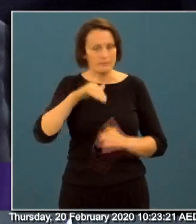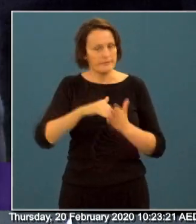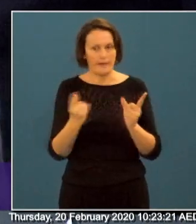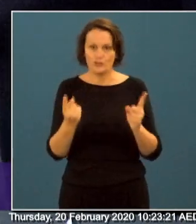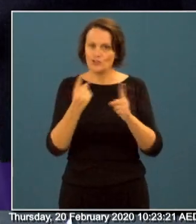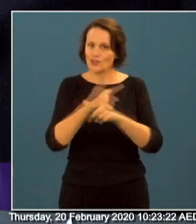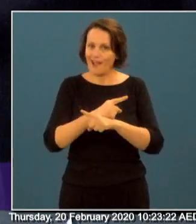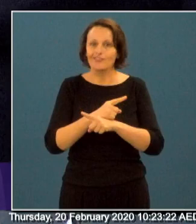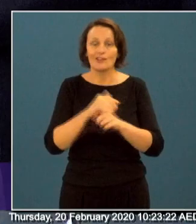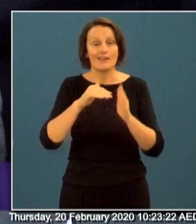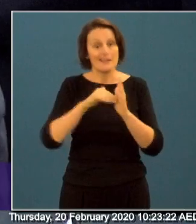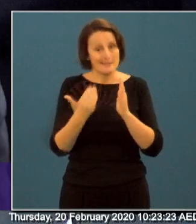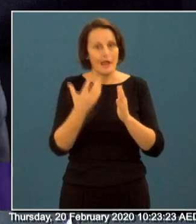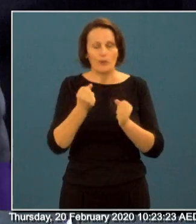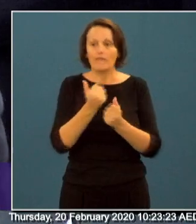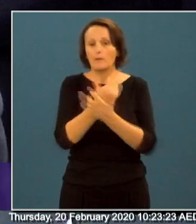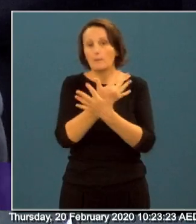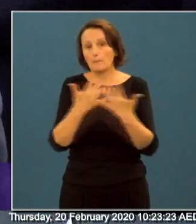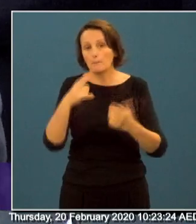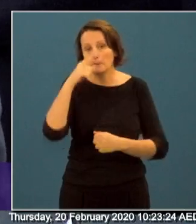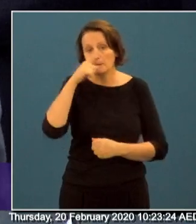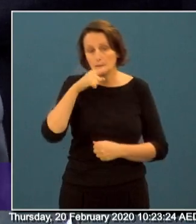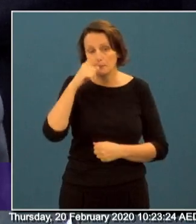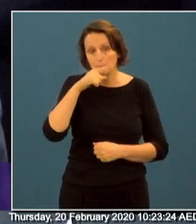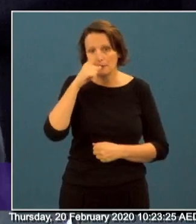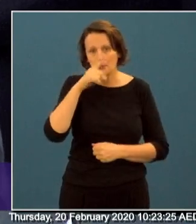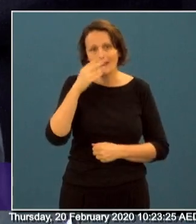because we're getting larger numbers of people who have chronic problems —